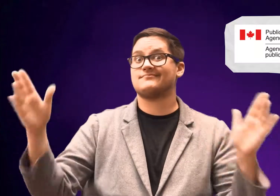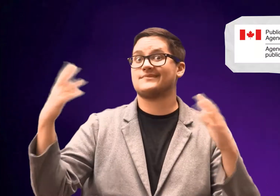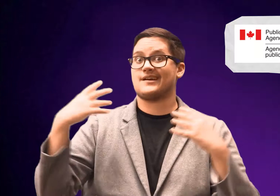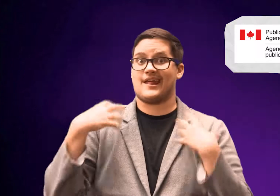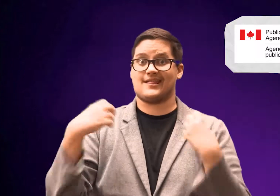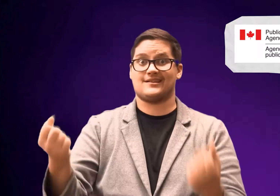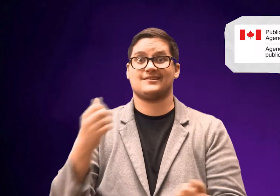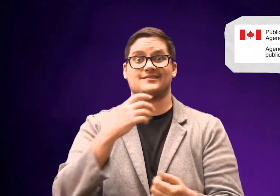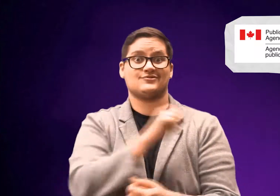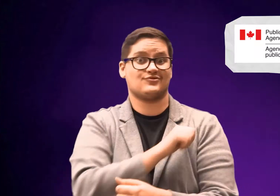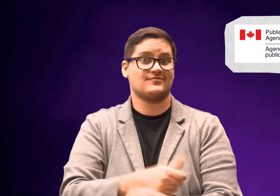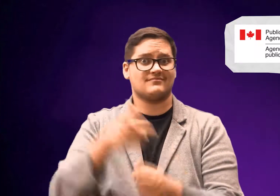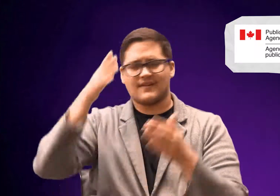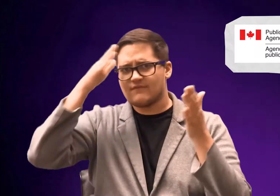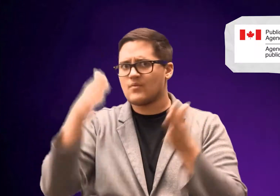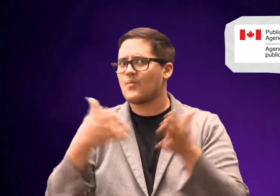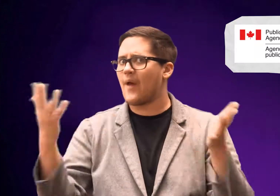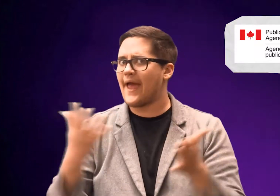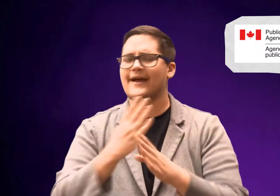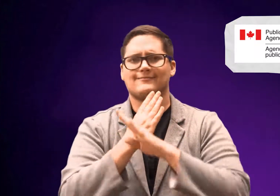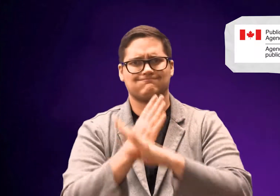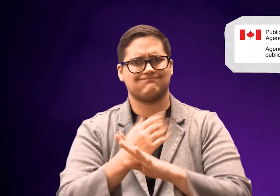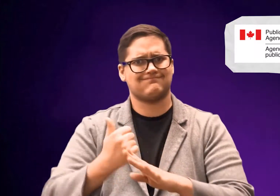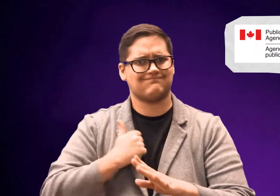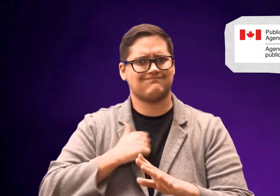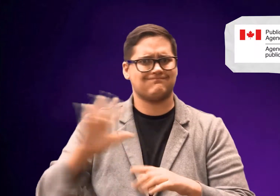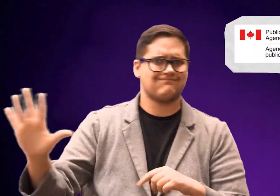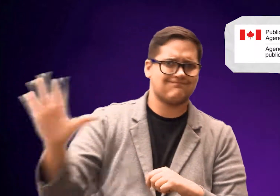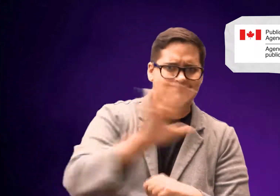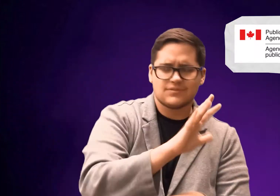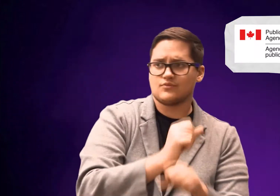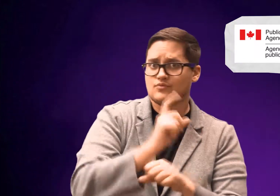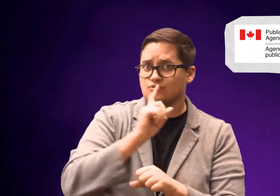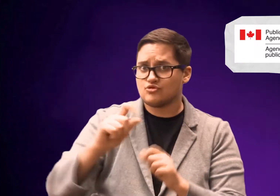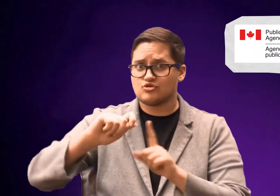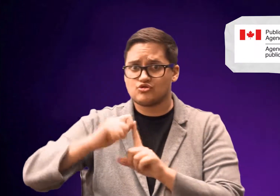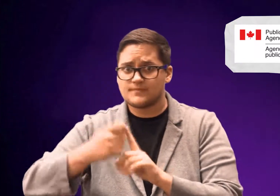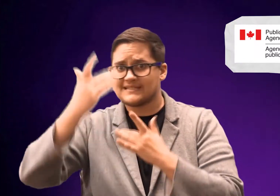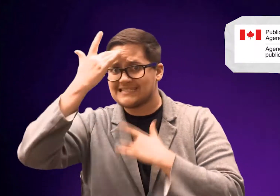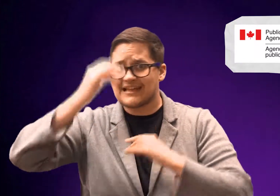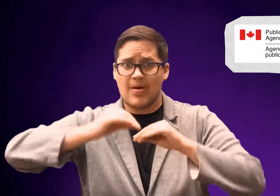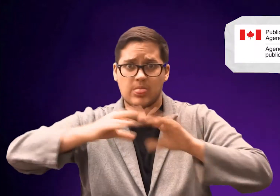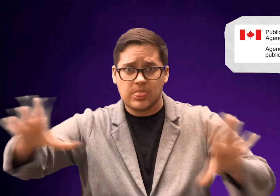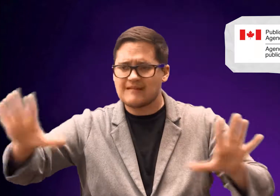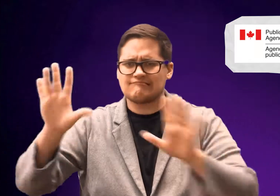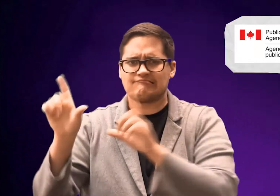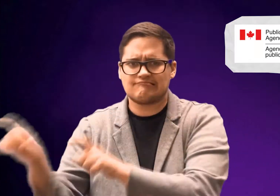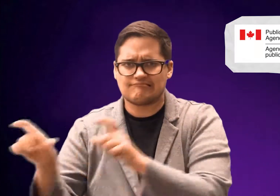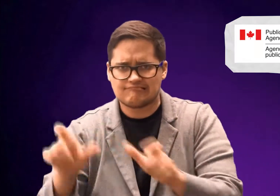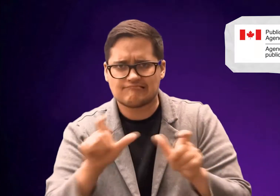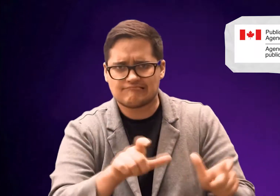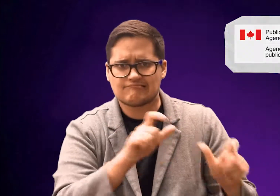Public health authorities are responsible for protecting public health all across Canada, and preventing the transmission of infections.